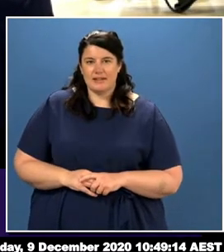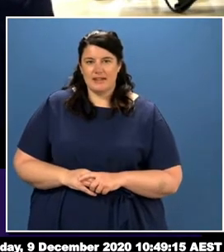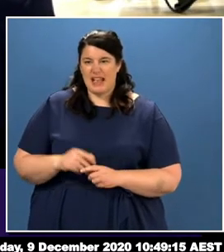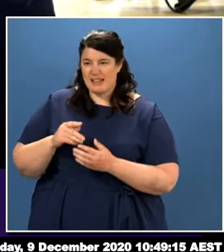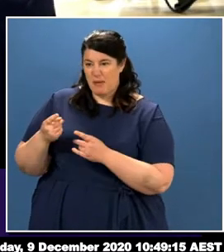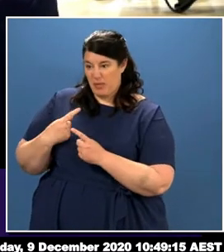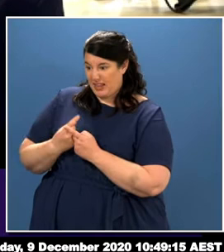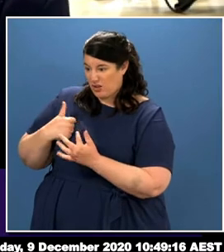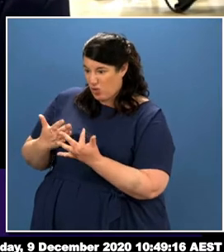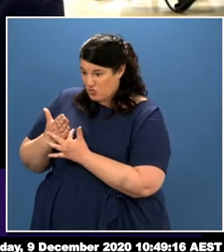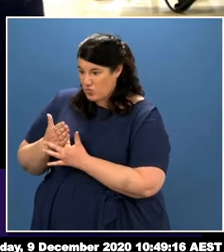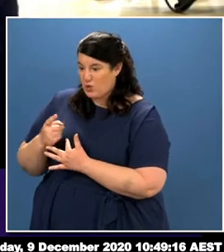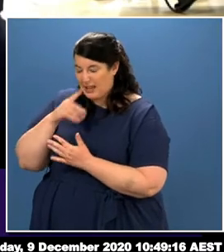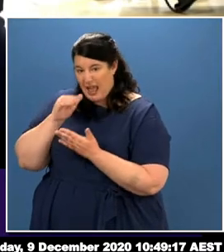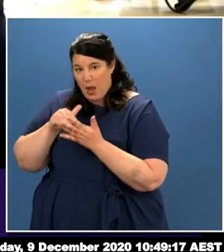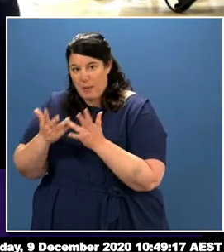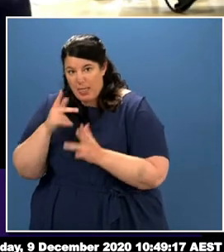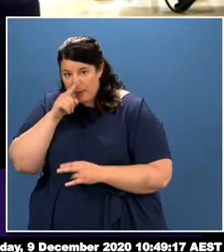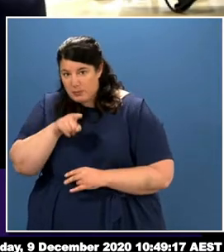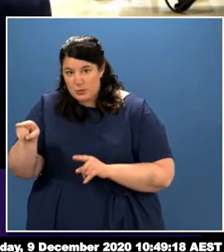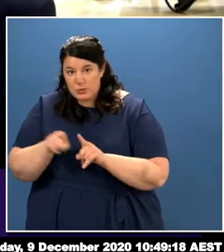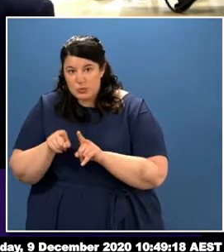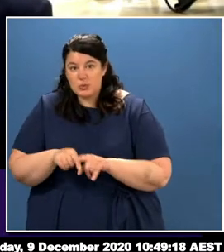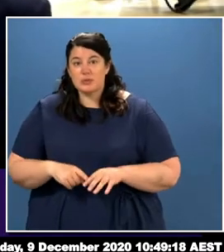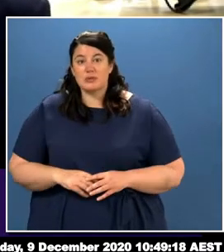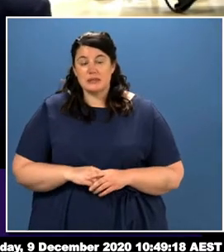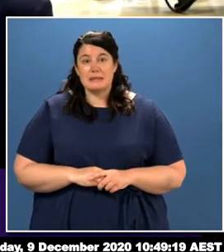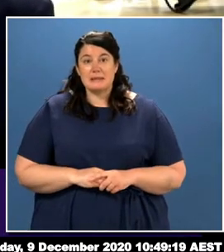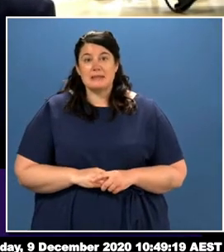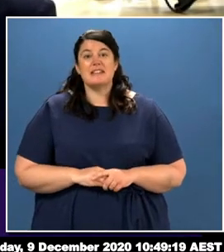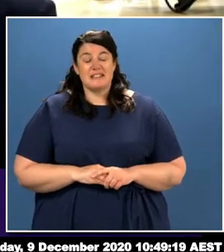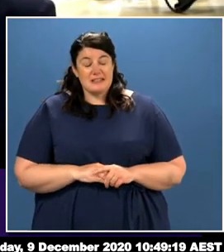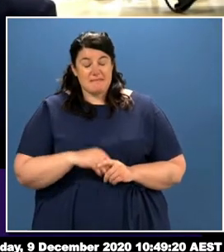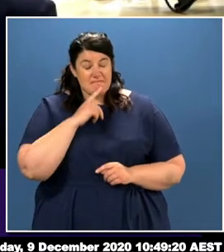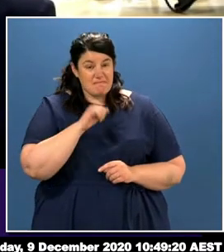Sometimes it's easier with the disability experience to